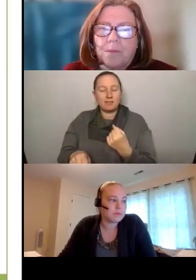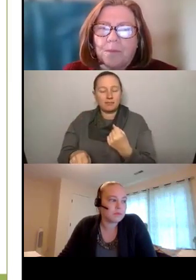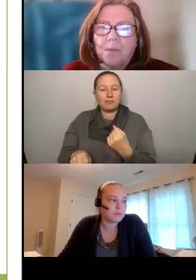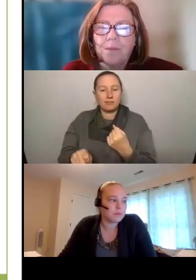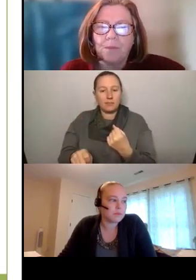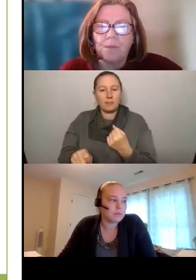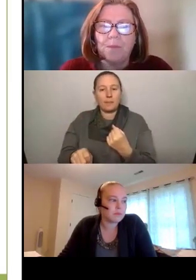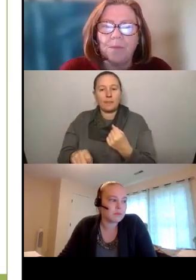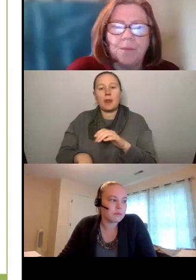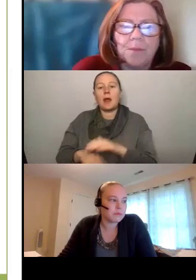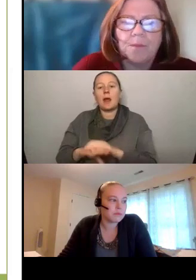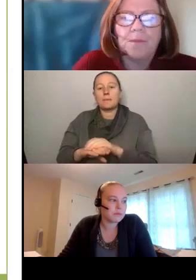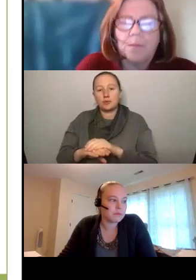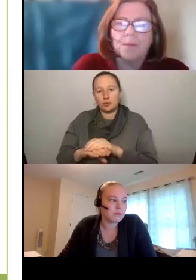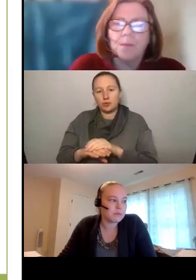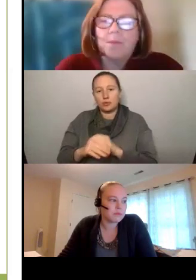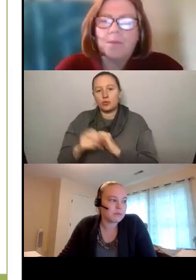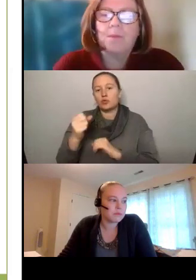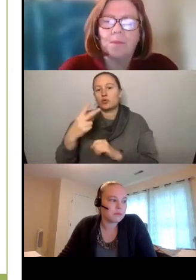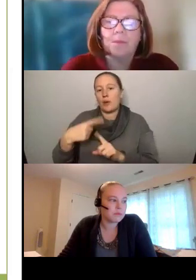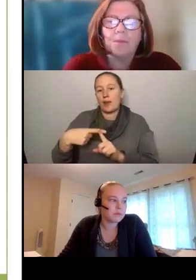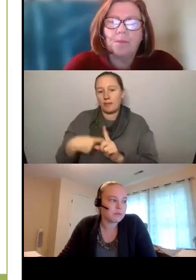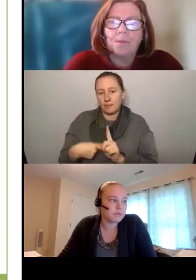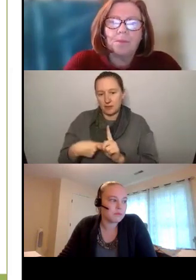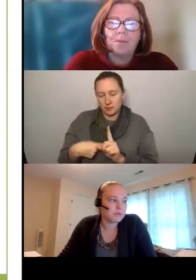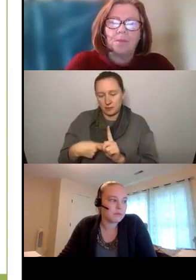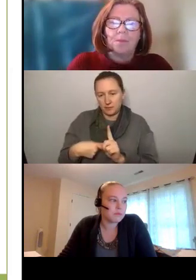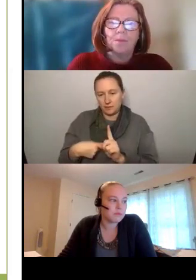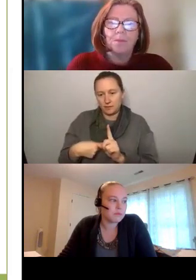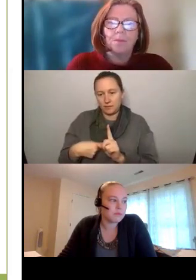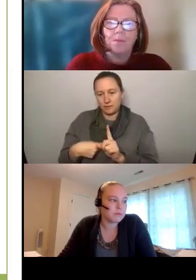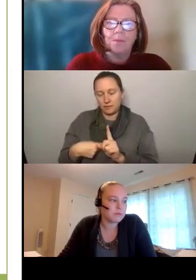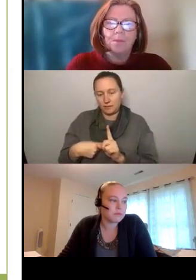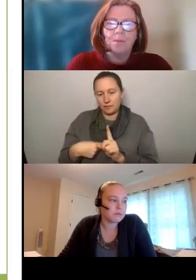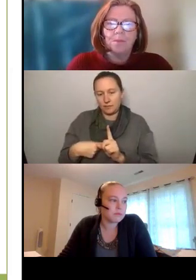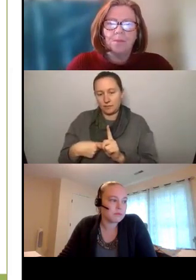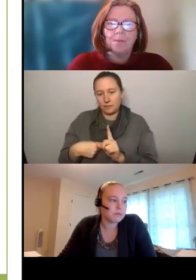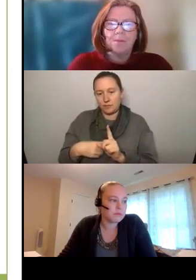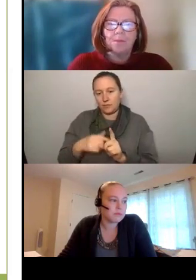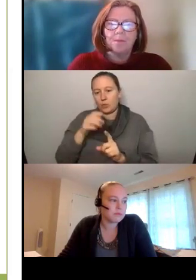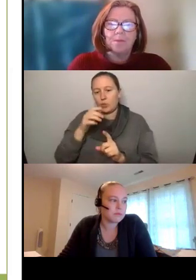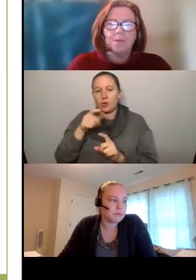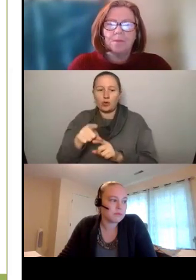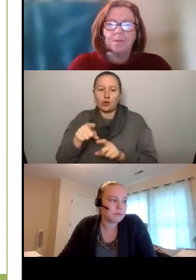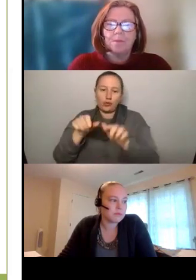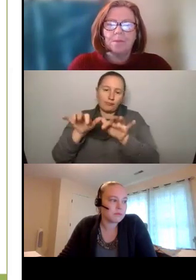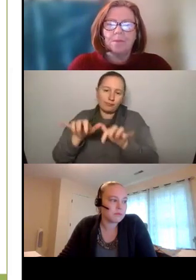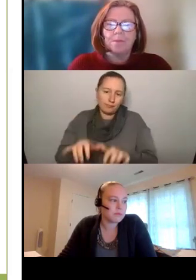up to 12 months and you would go in and request. The SO would go in a request